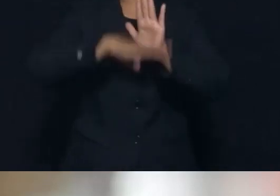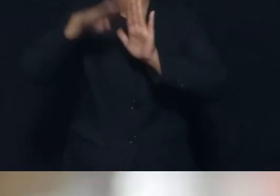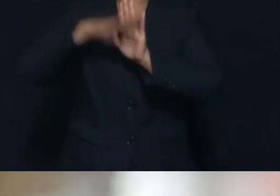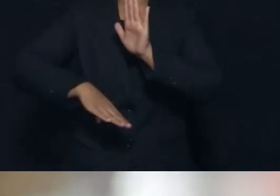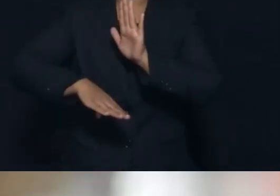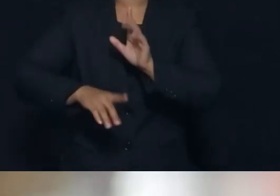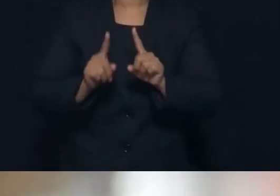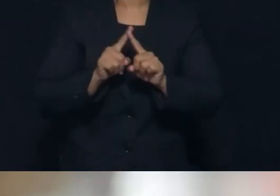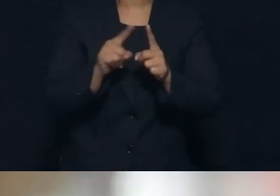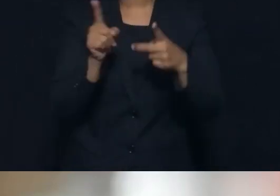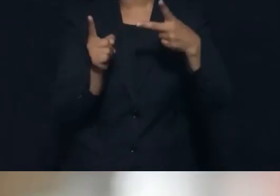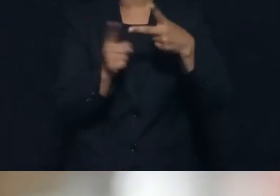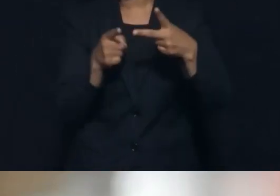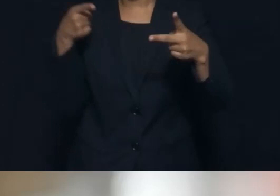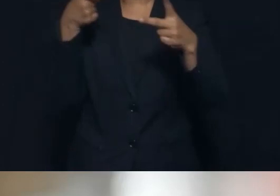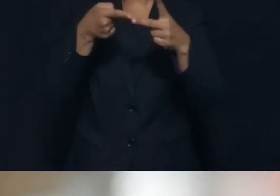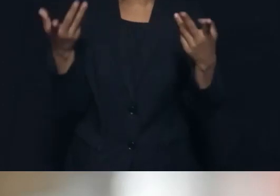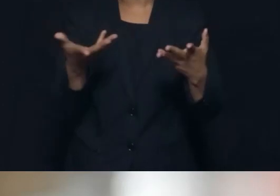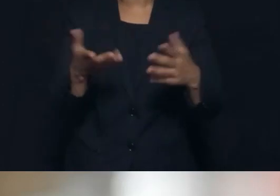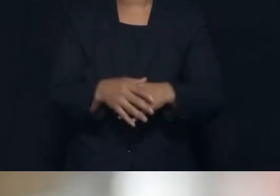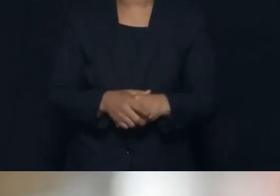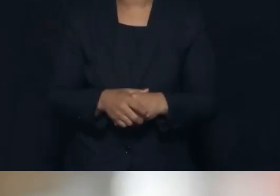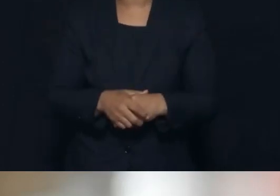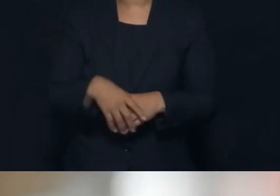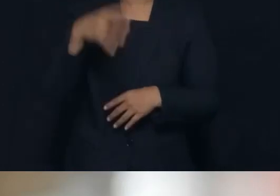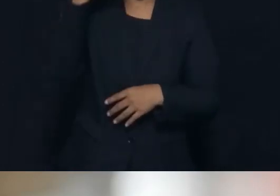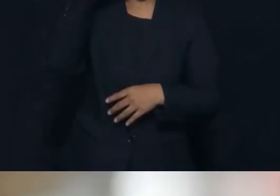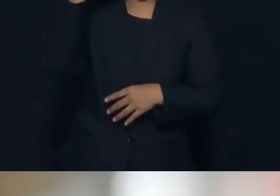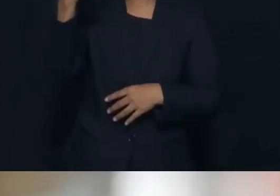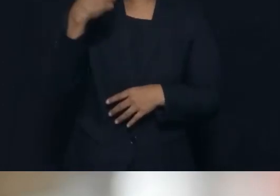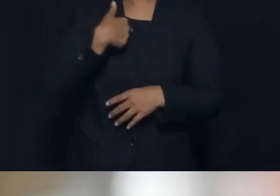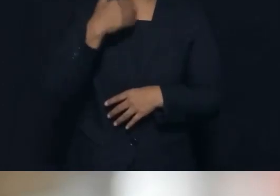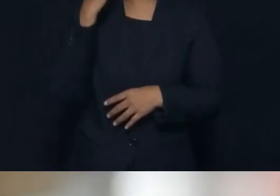Before doing that, let's take a 2nd round of questions. Good morning, my name is Rui Coimbras. I have one question: accessible books.